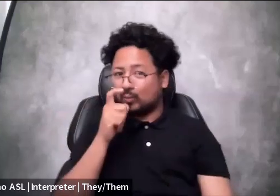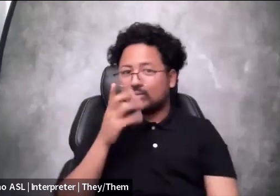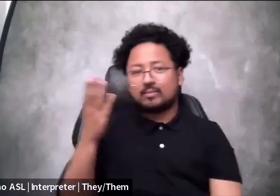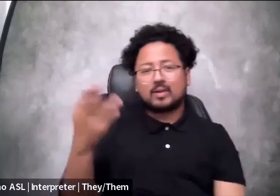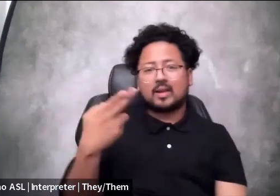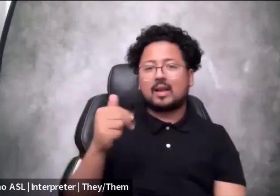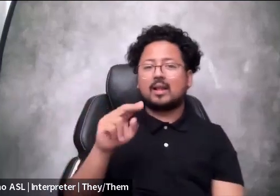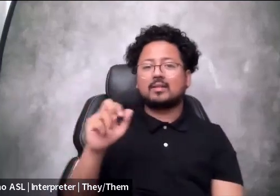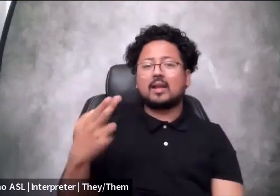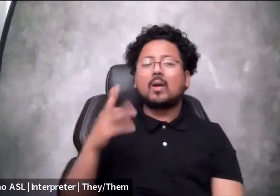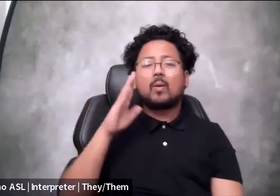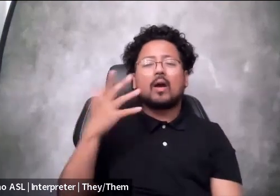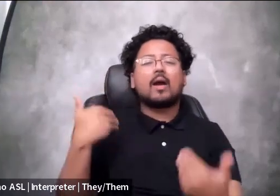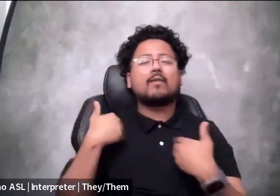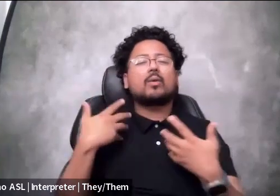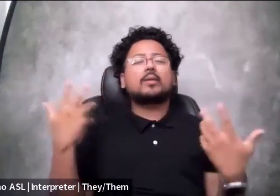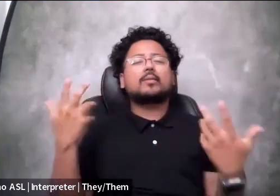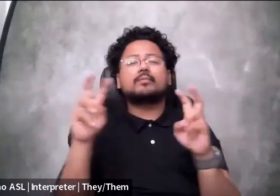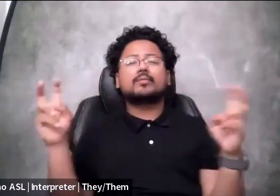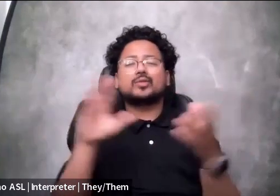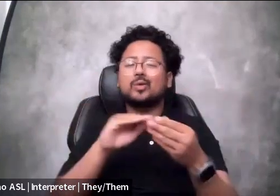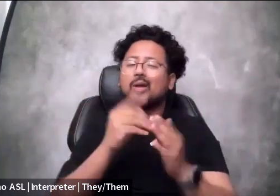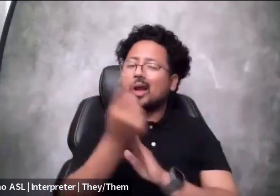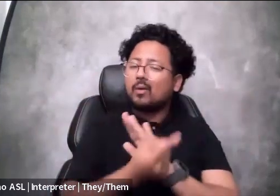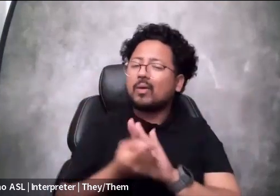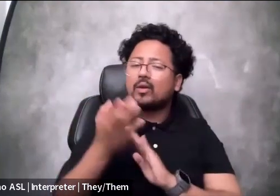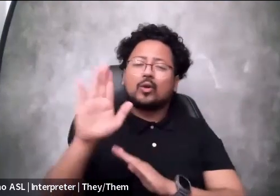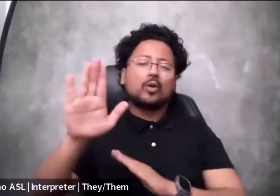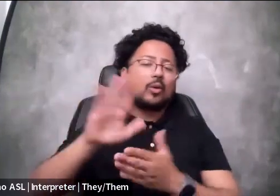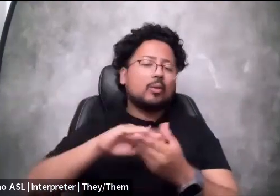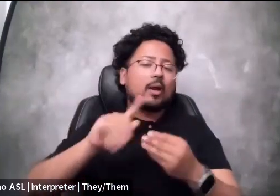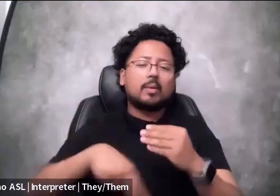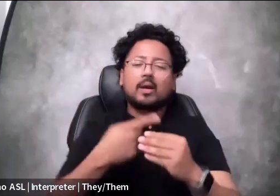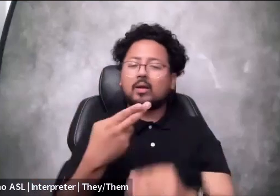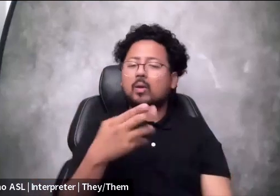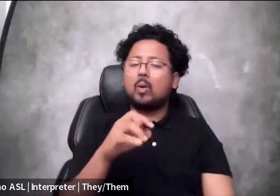doing story Hour with us about her book Homeland, my father James of Palestine,